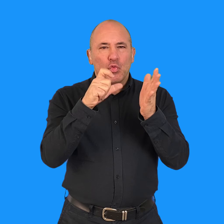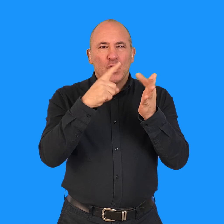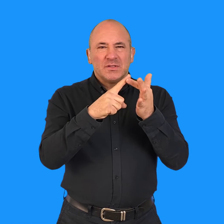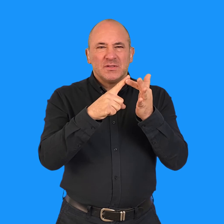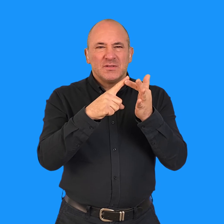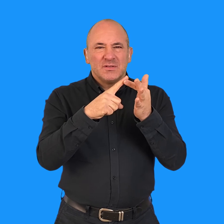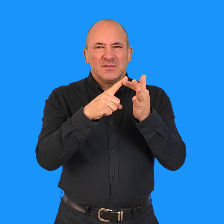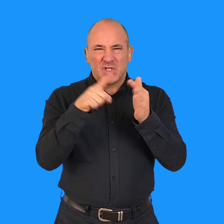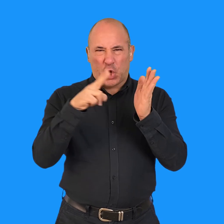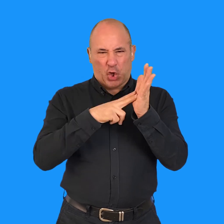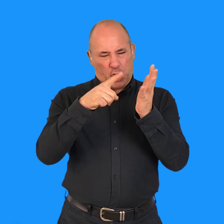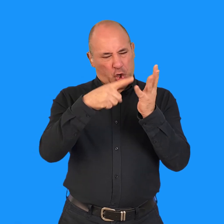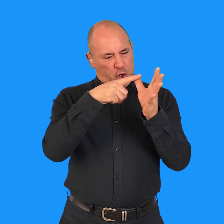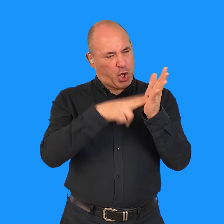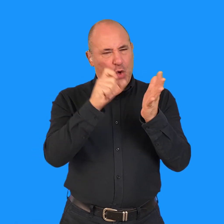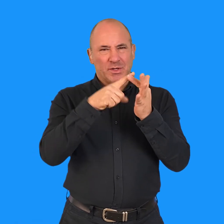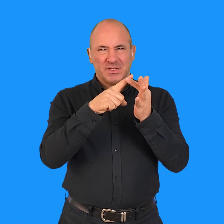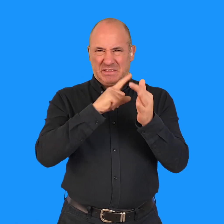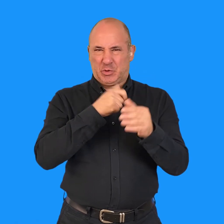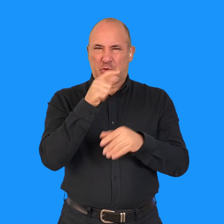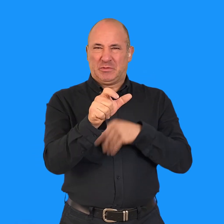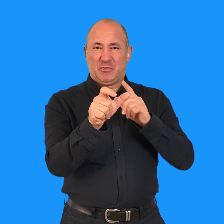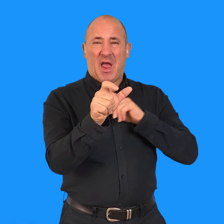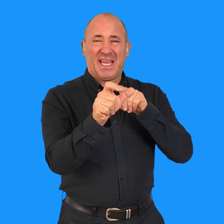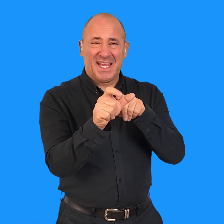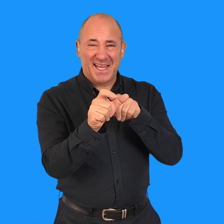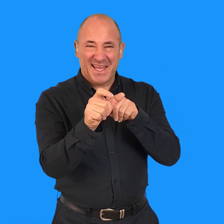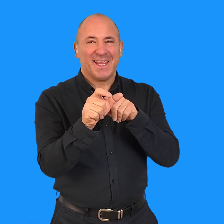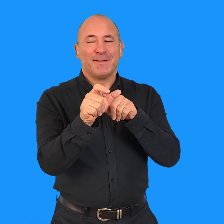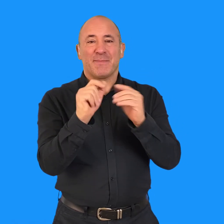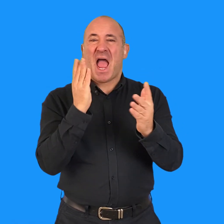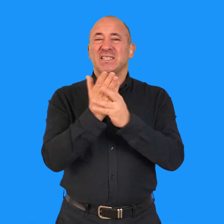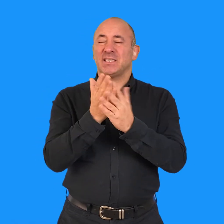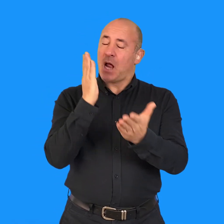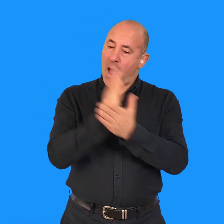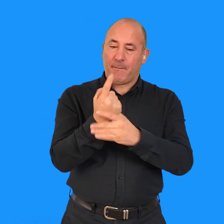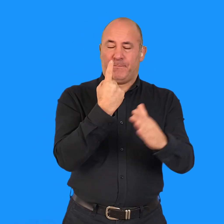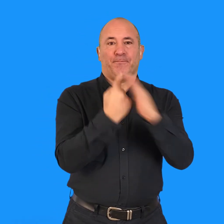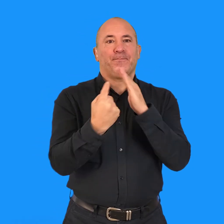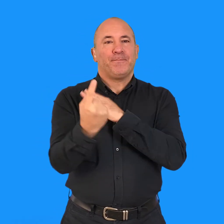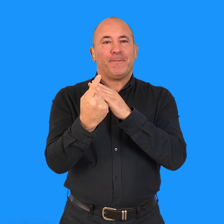And I think I use the word nuance because the way I see access is that it is very individual.